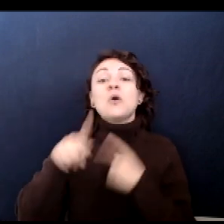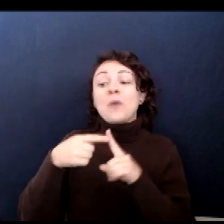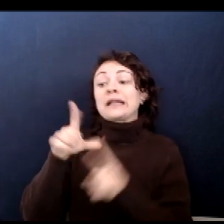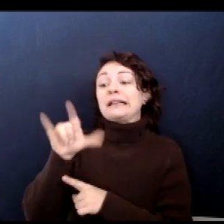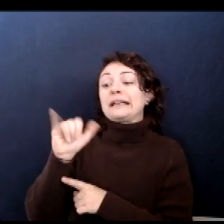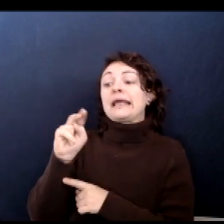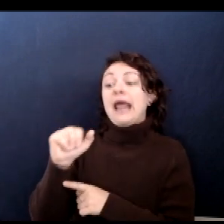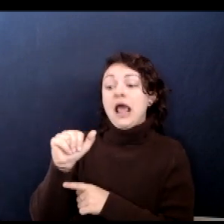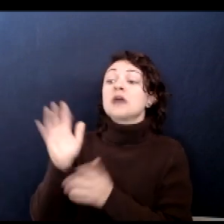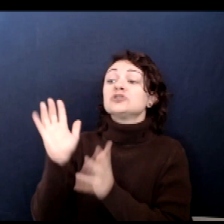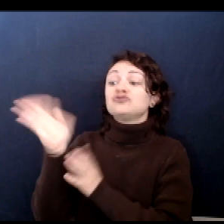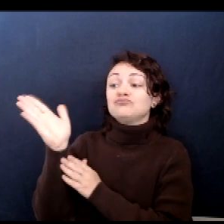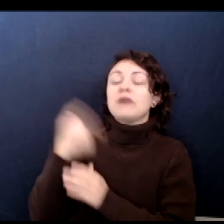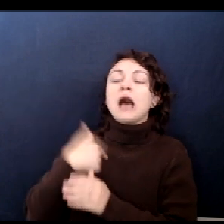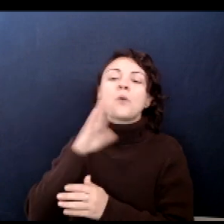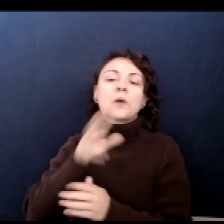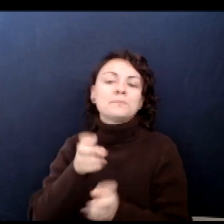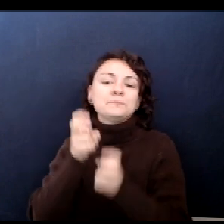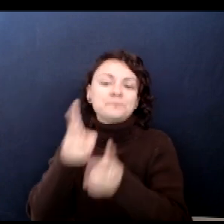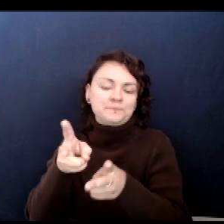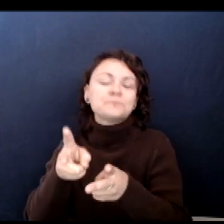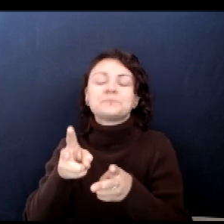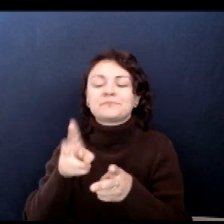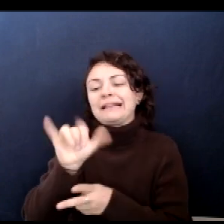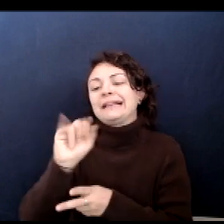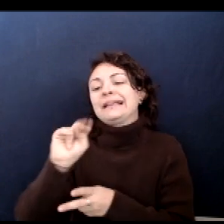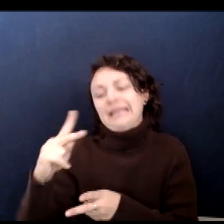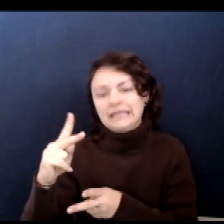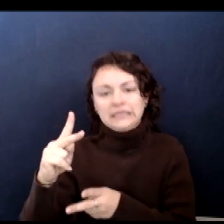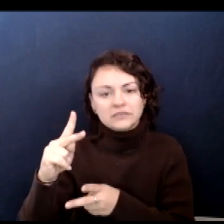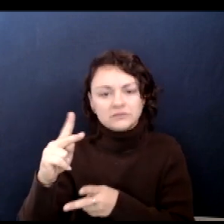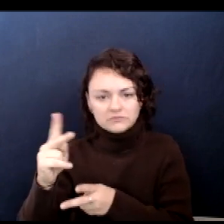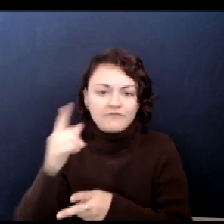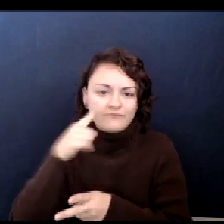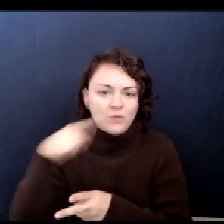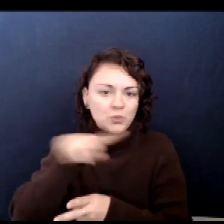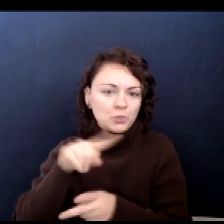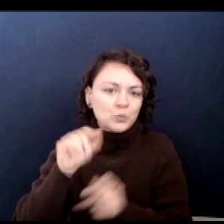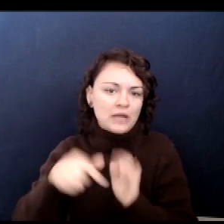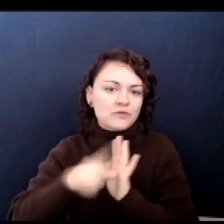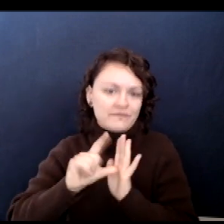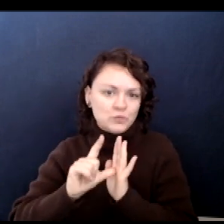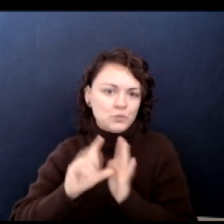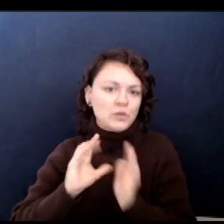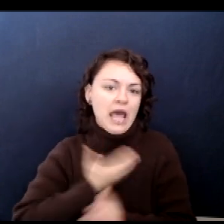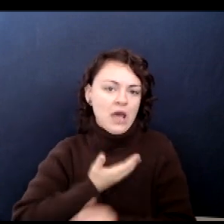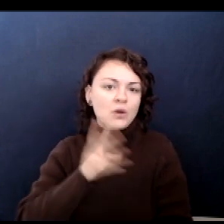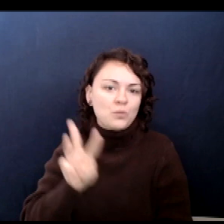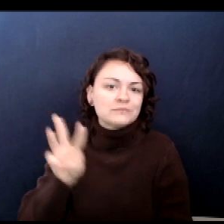because I forget the zoom. You can't click on the link. There's a link to our web page that has the studies.